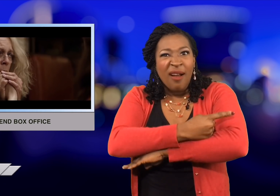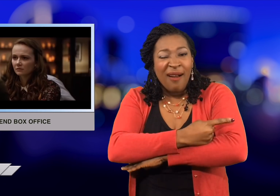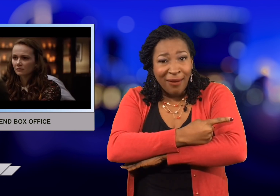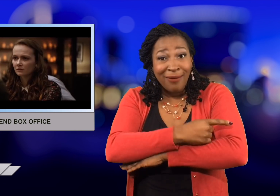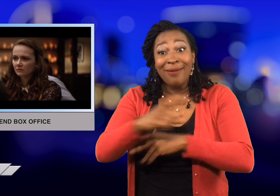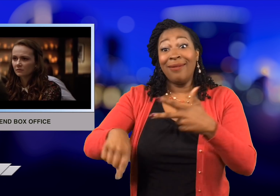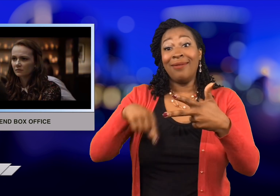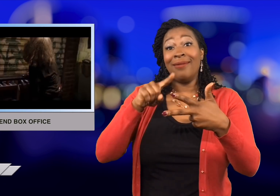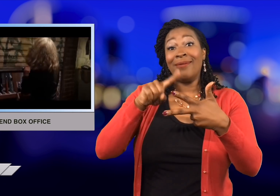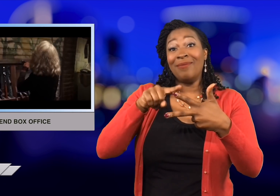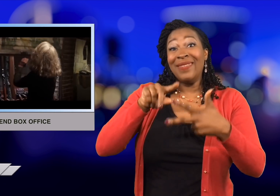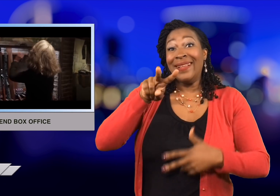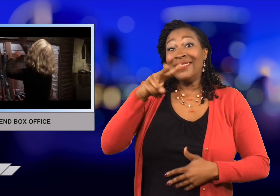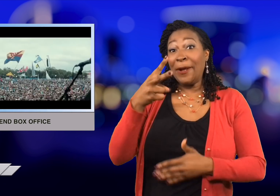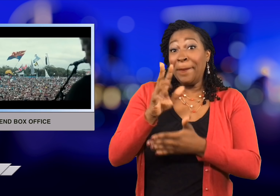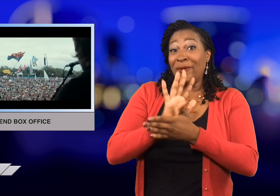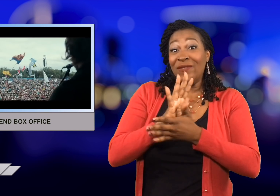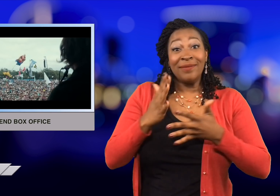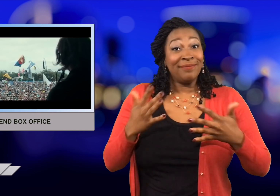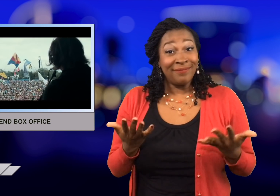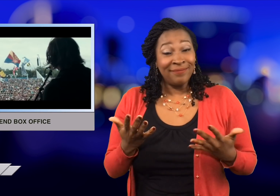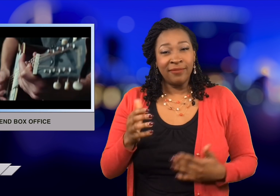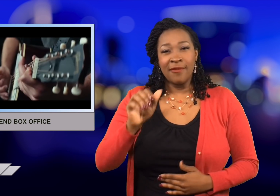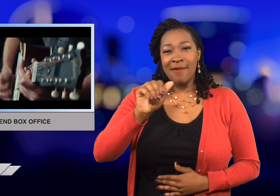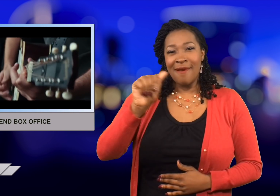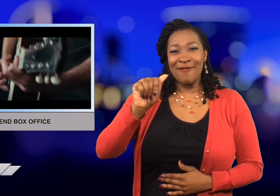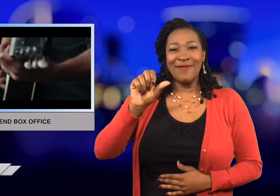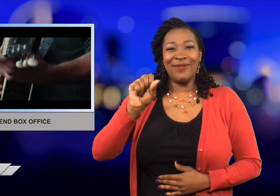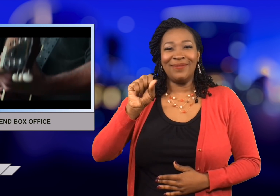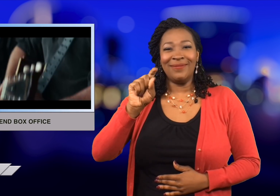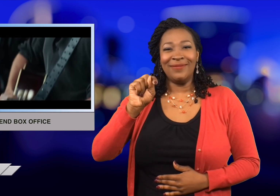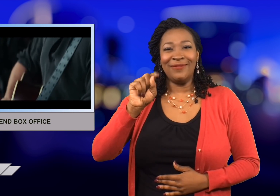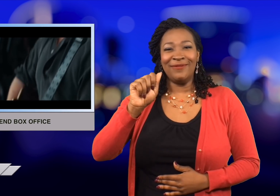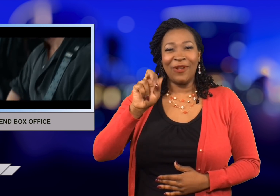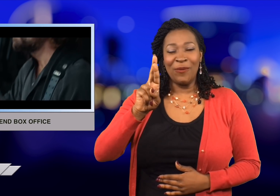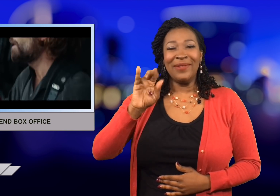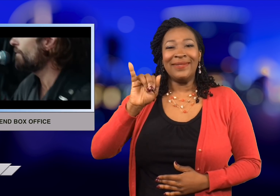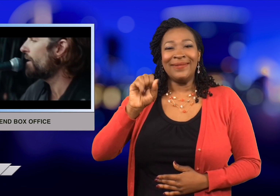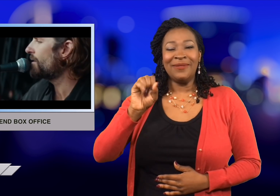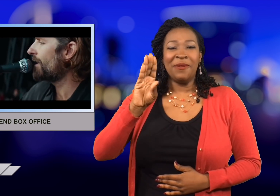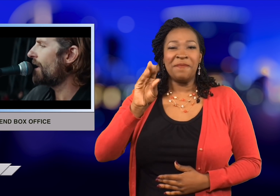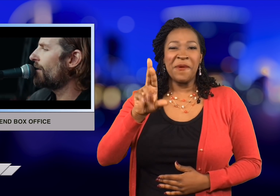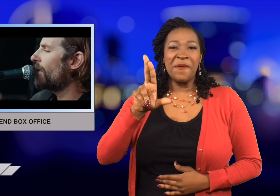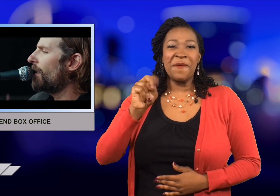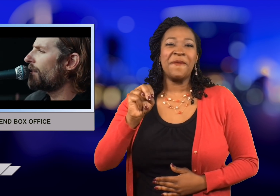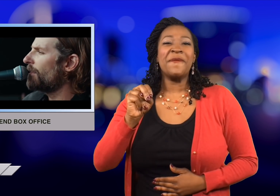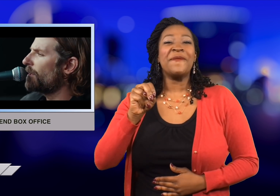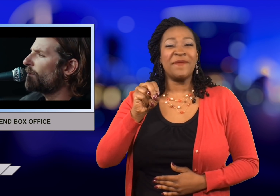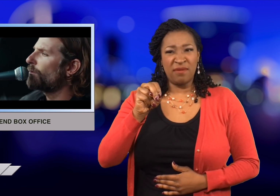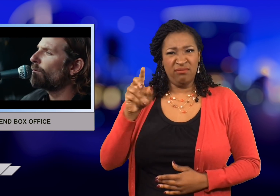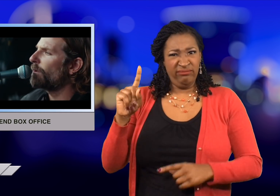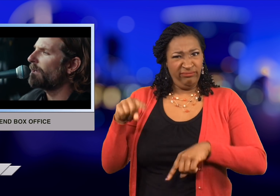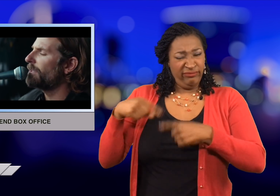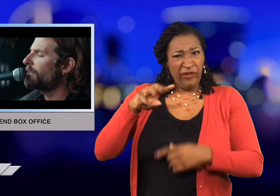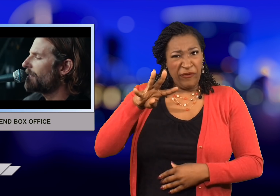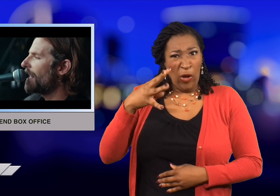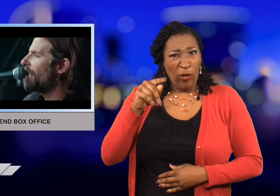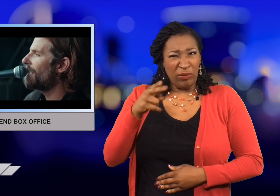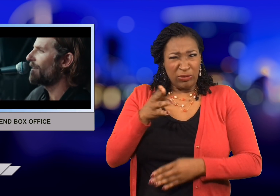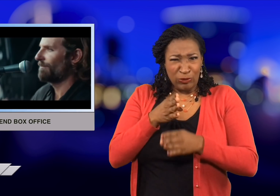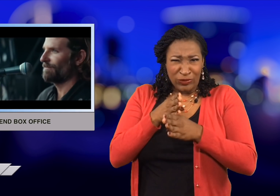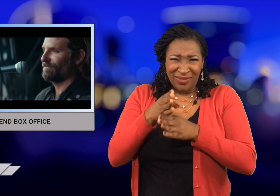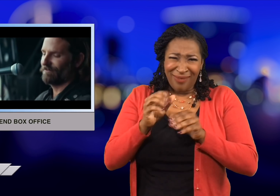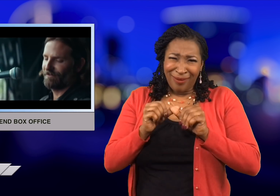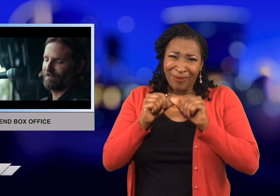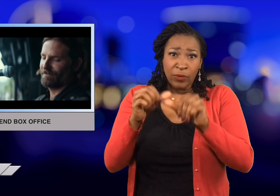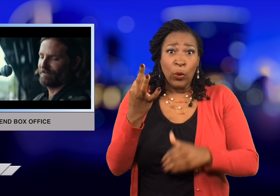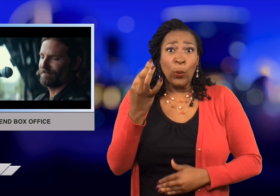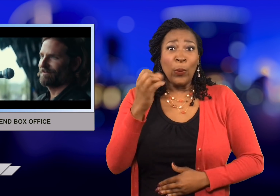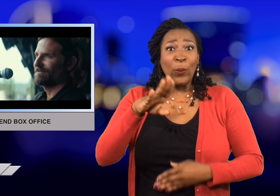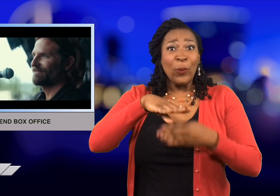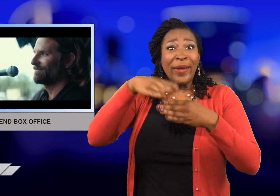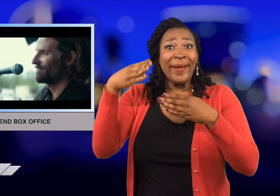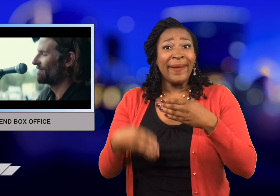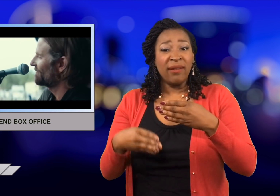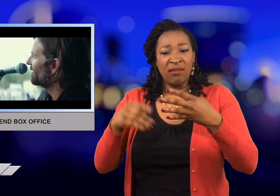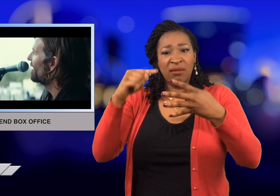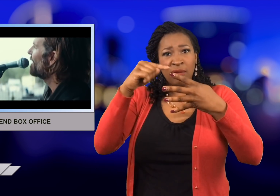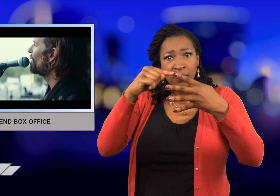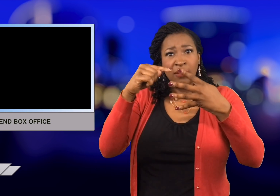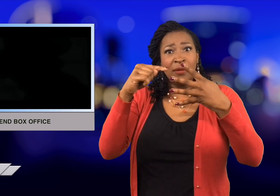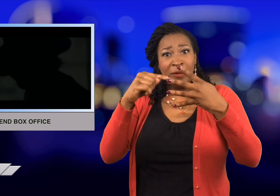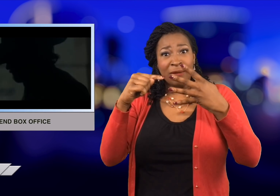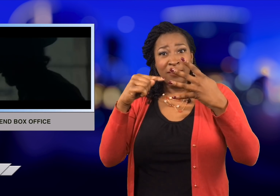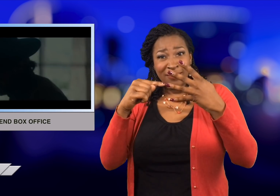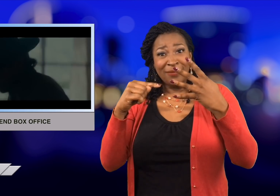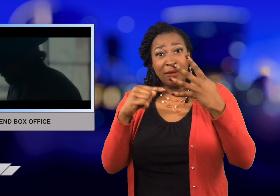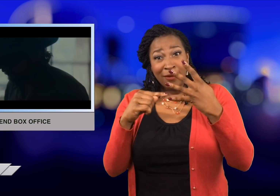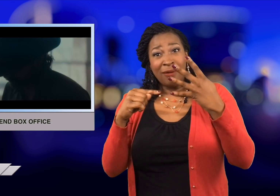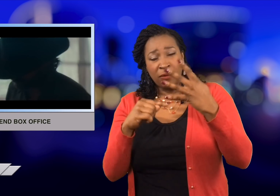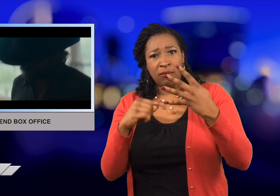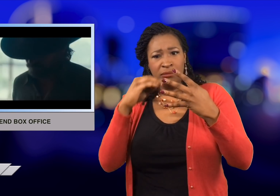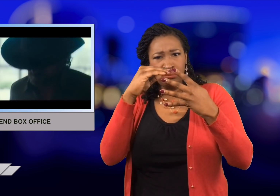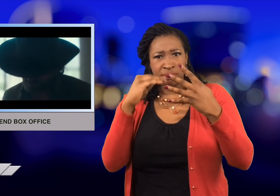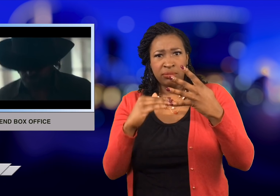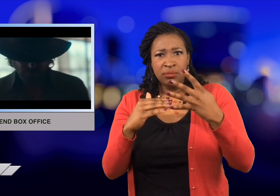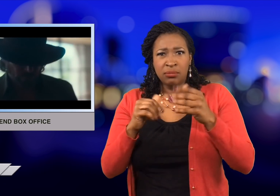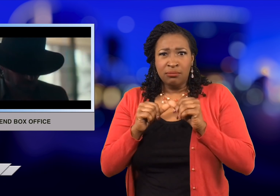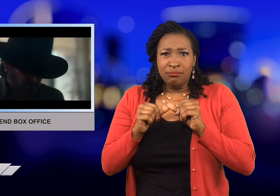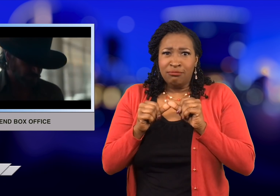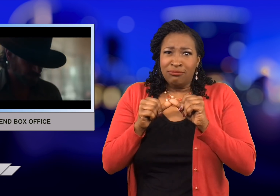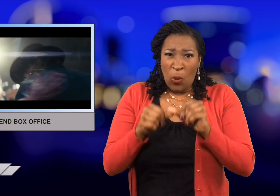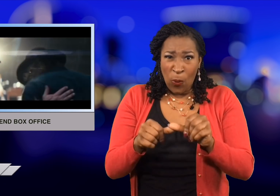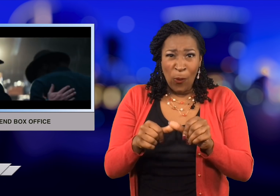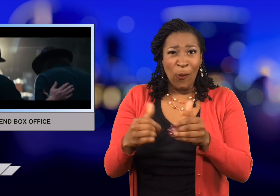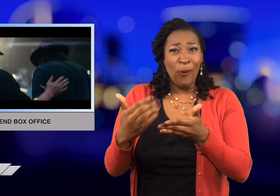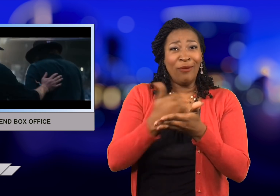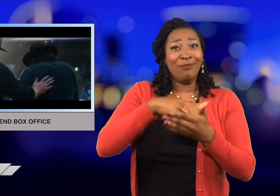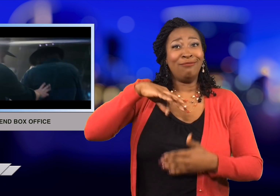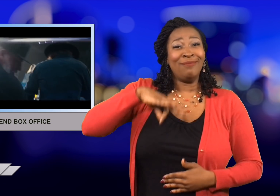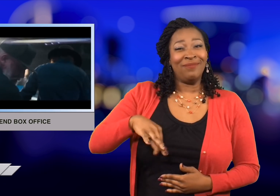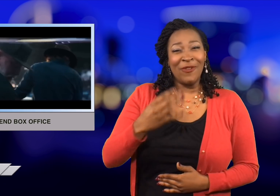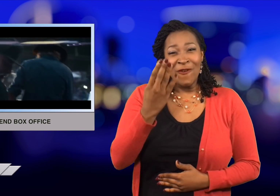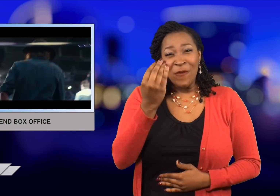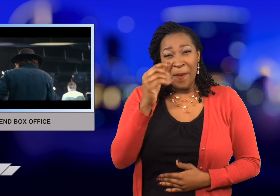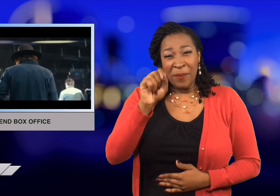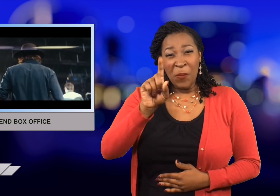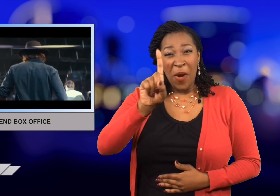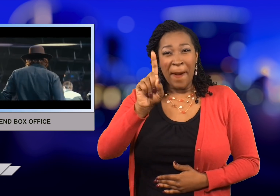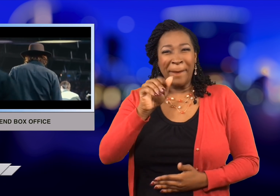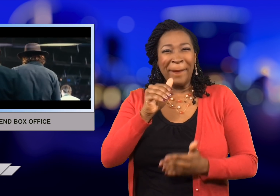In second place is A Star is Born for the fourth straight weekend earning $14.1 million.